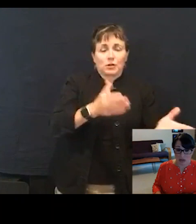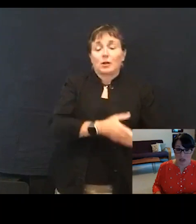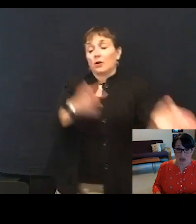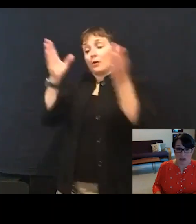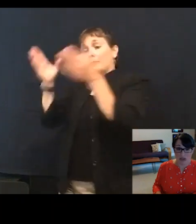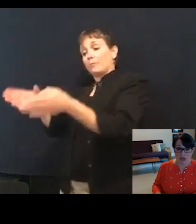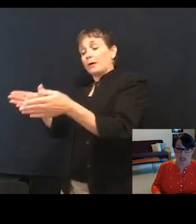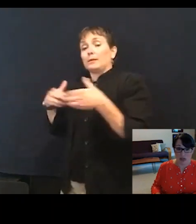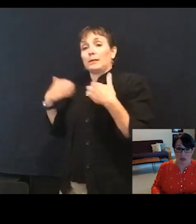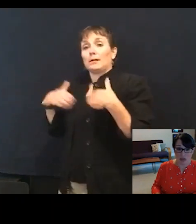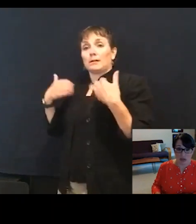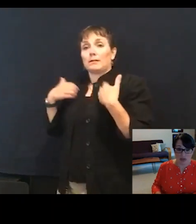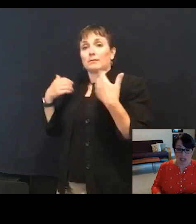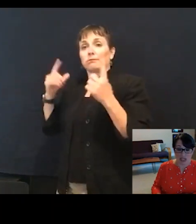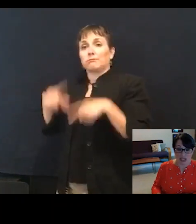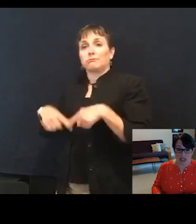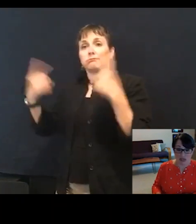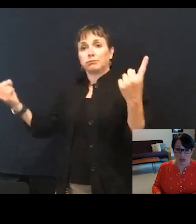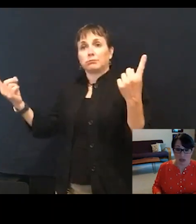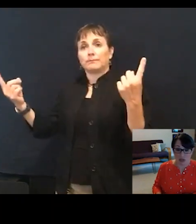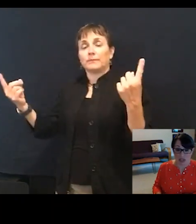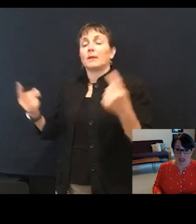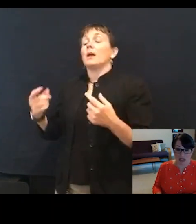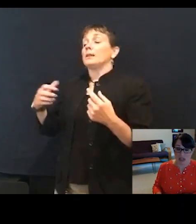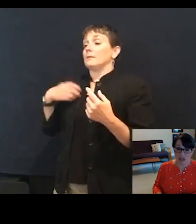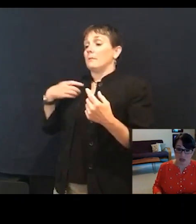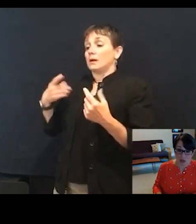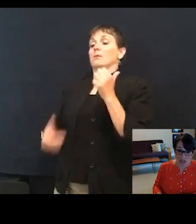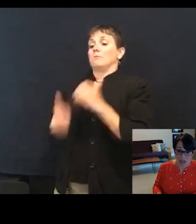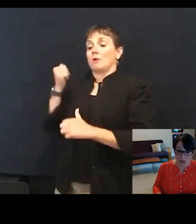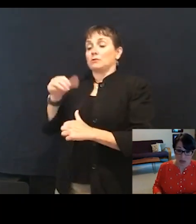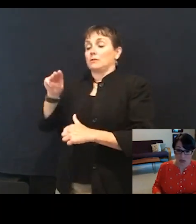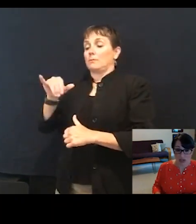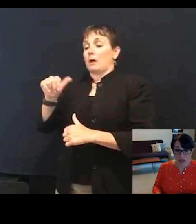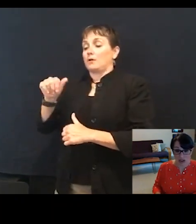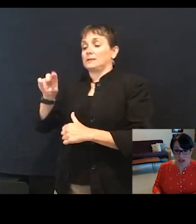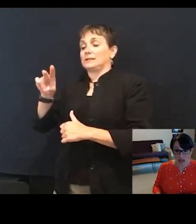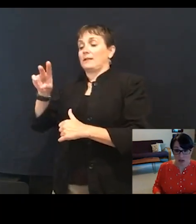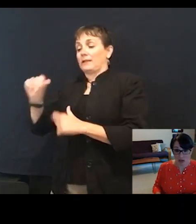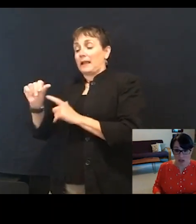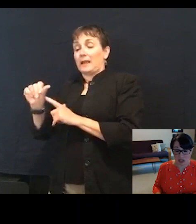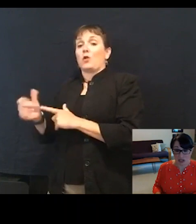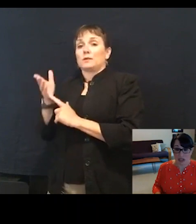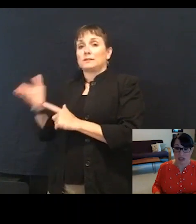We saw that the vast majority of myosin 7A was present in the photoreceptors and not in the RPE.